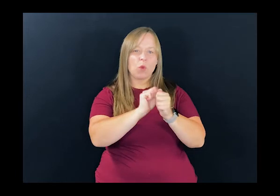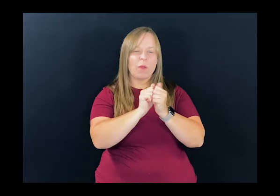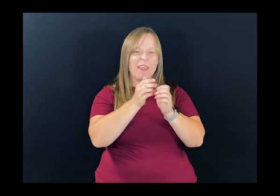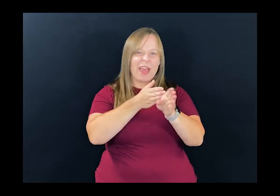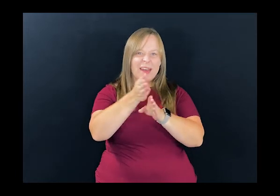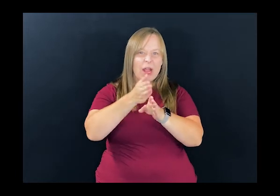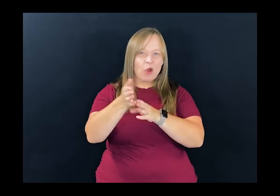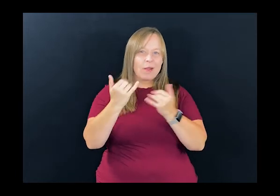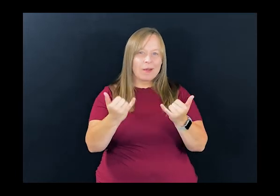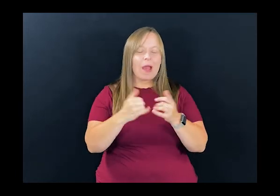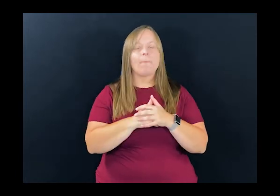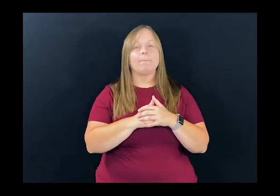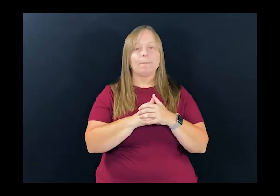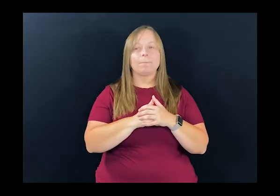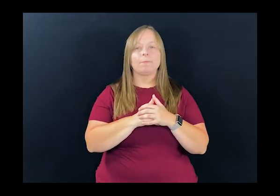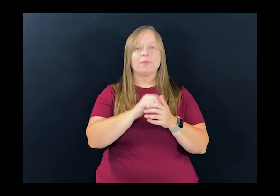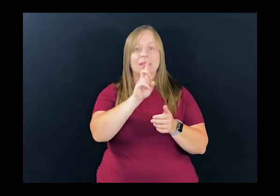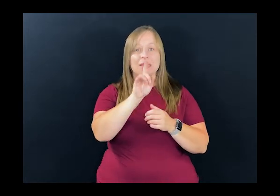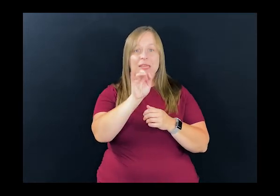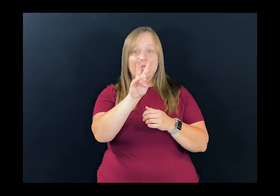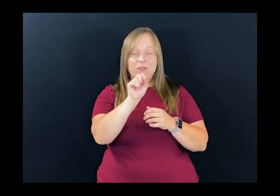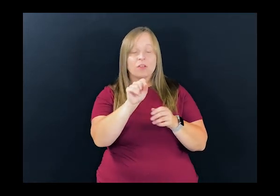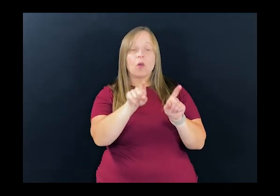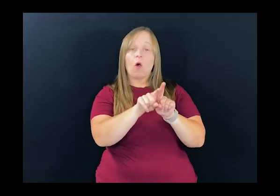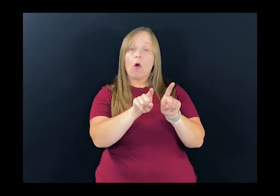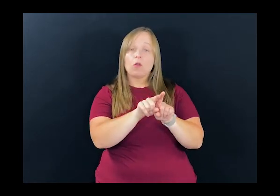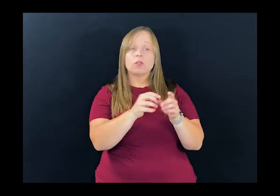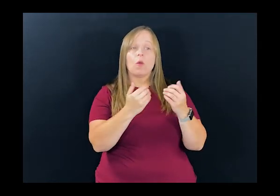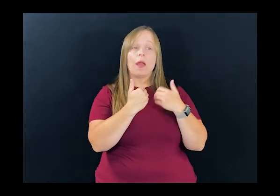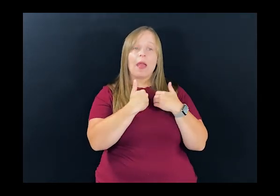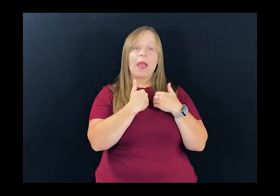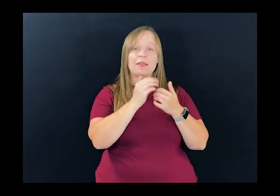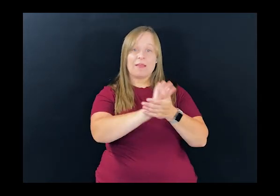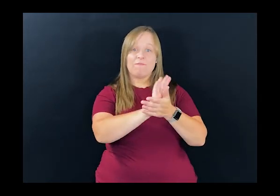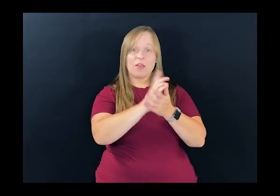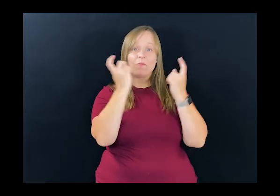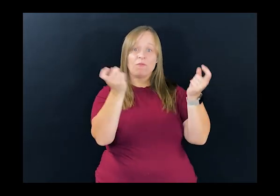in that area. DIVAS also has a film festival coming up.